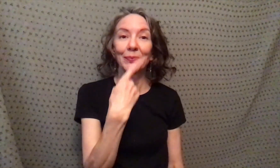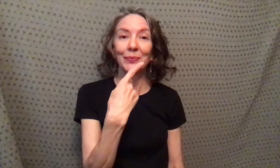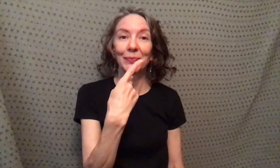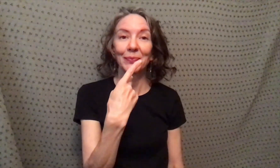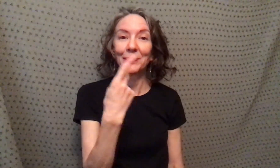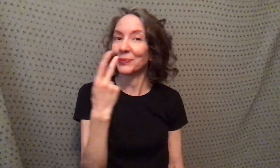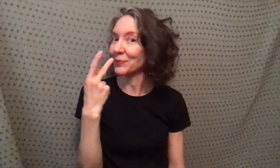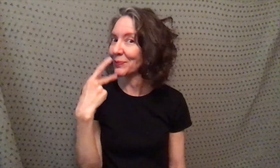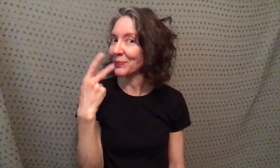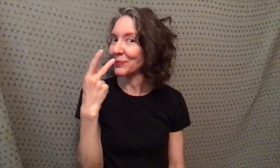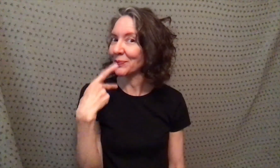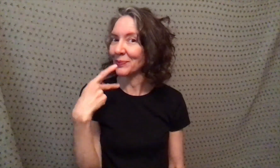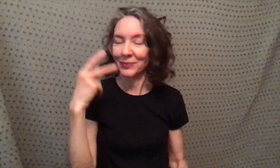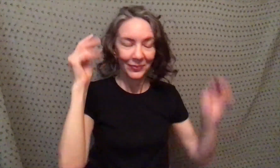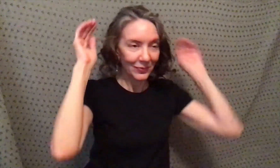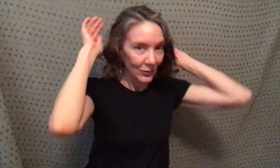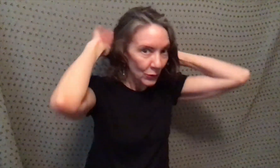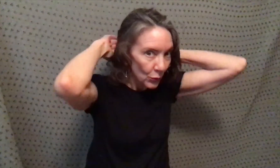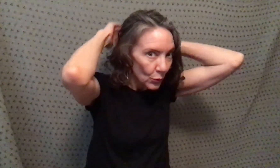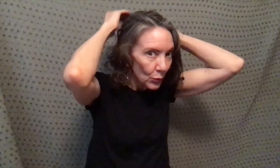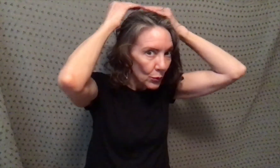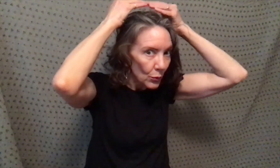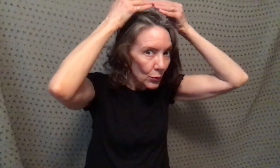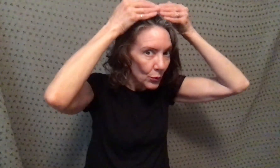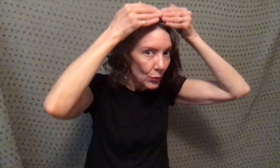This hat is pink.